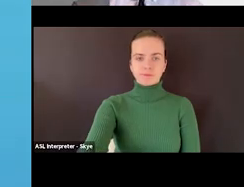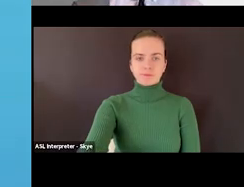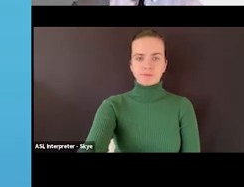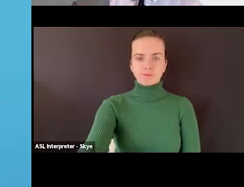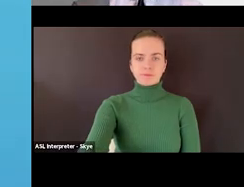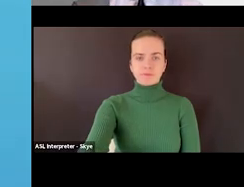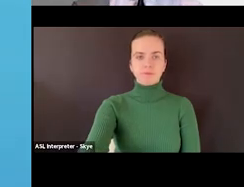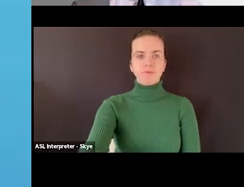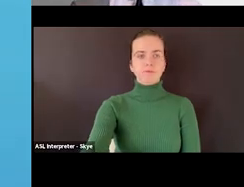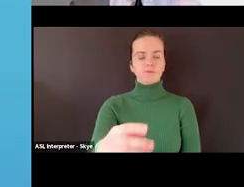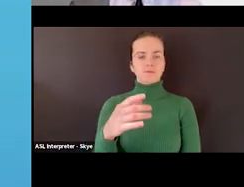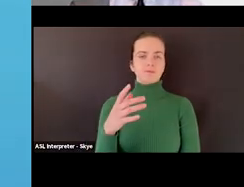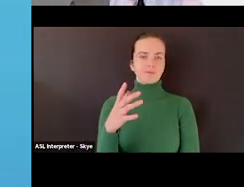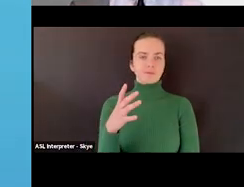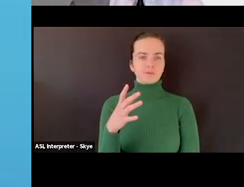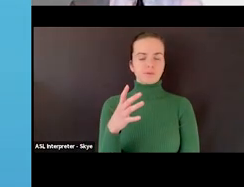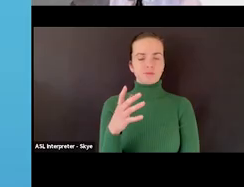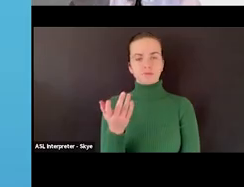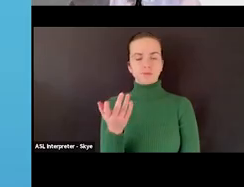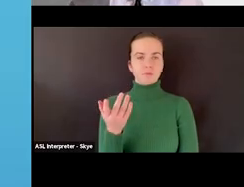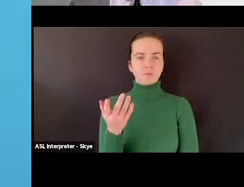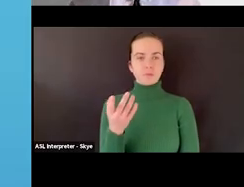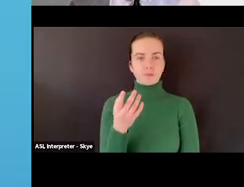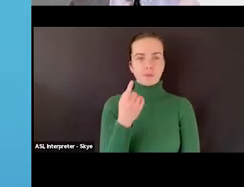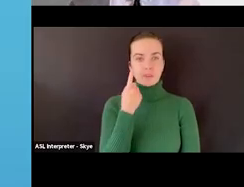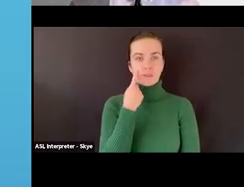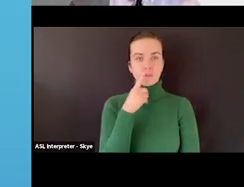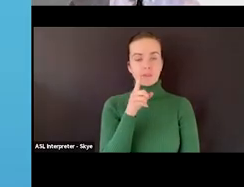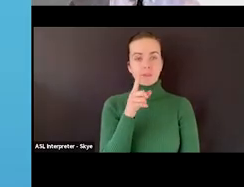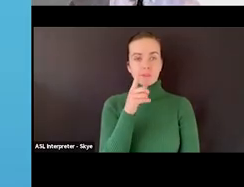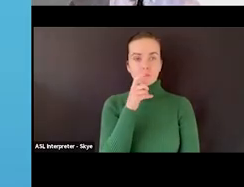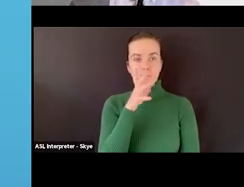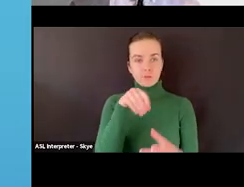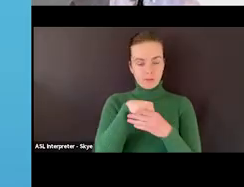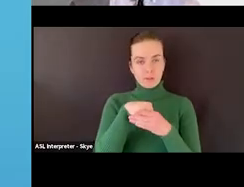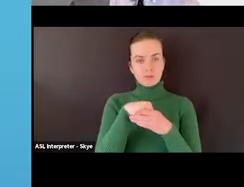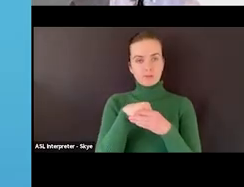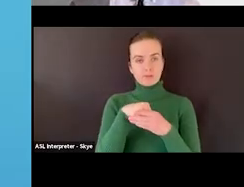We recruited, or what constitutes a qualification, would be someone who lives, works, resides, or